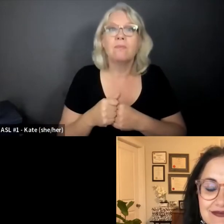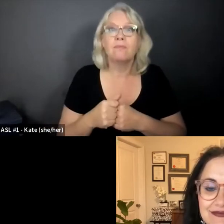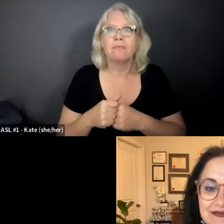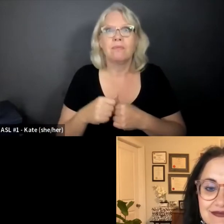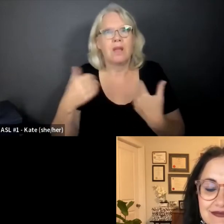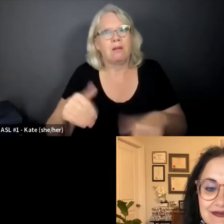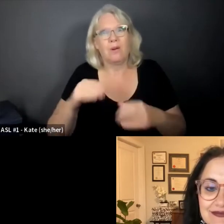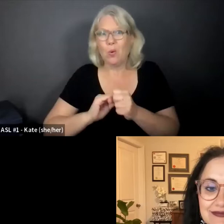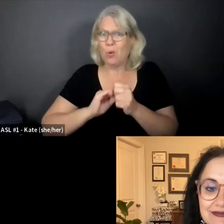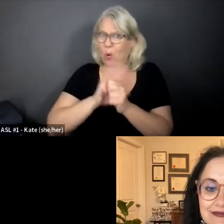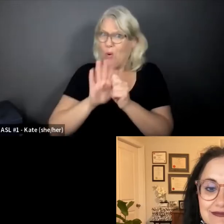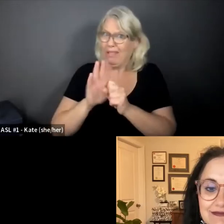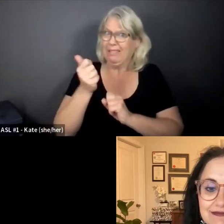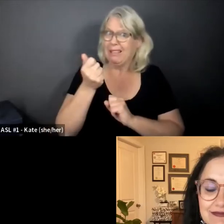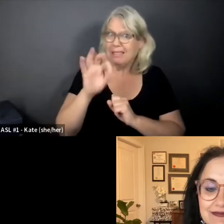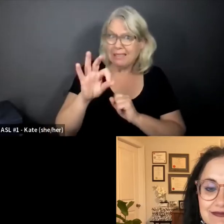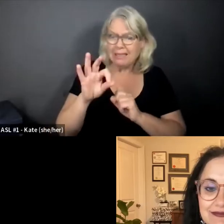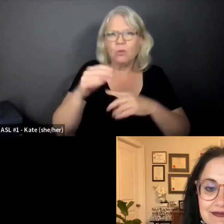COVID-19 PANDEMIC.